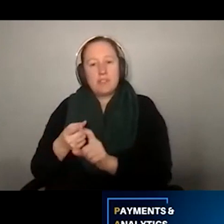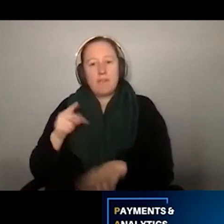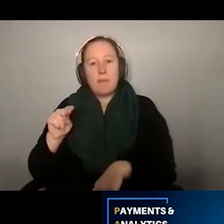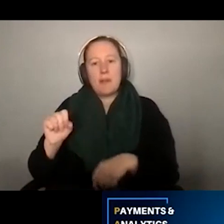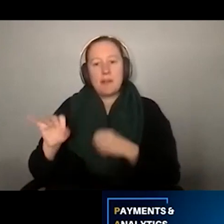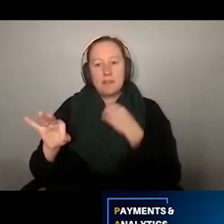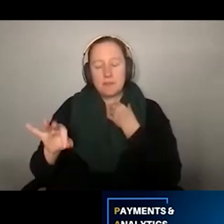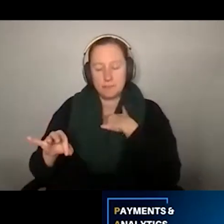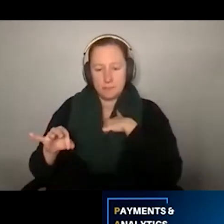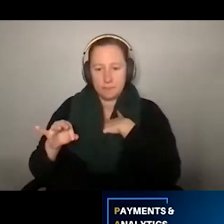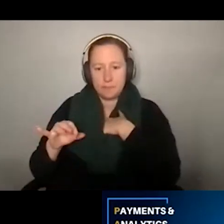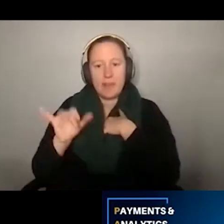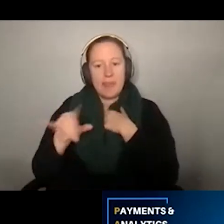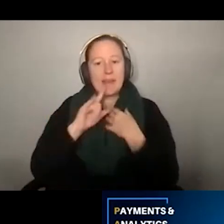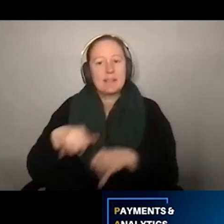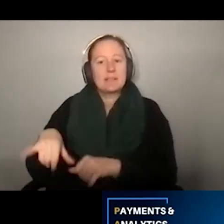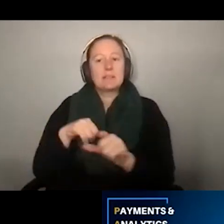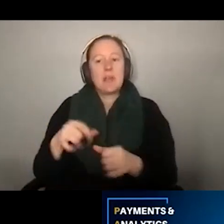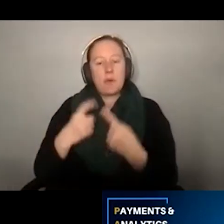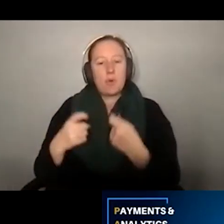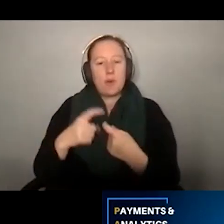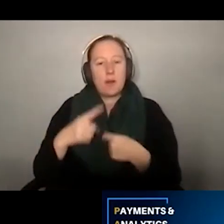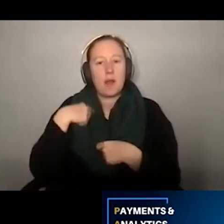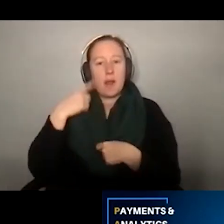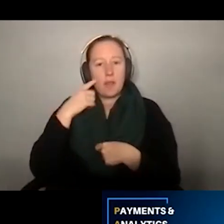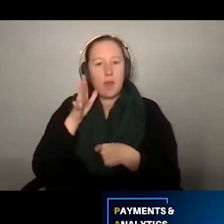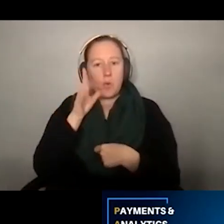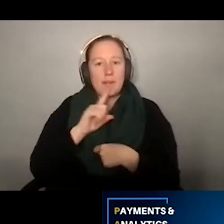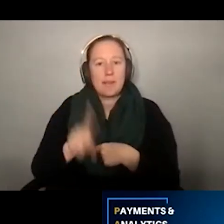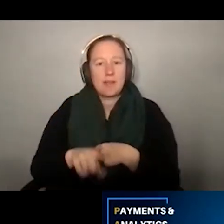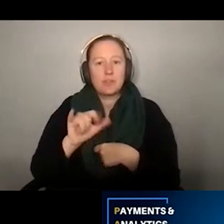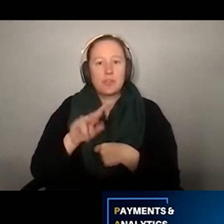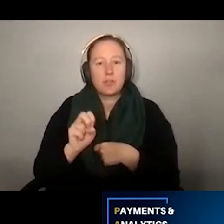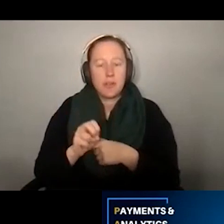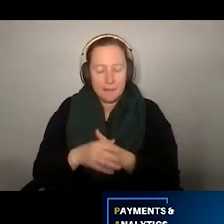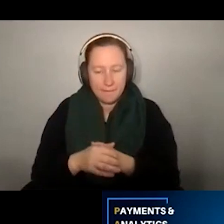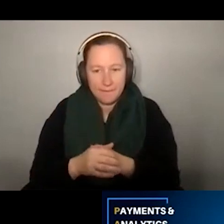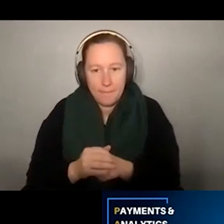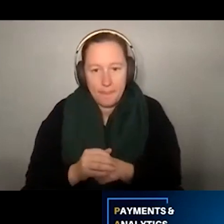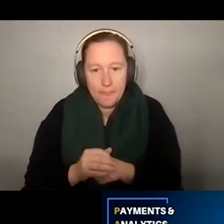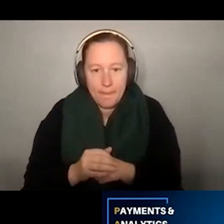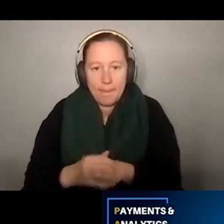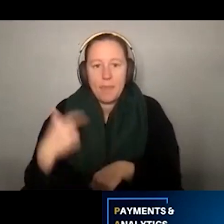a common question that we received, so I thought we could answer that one live. We do address this in